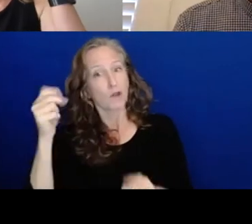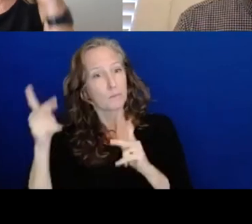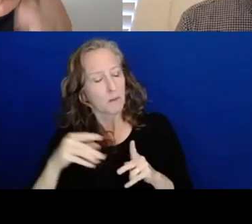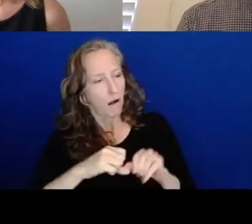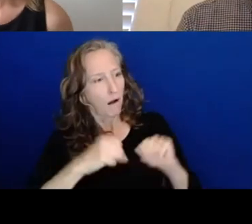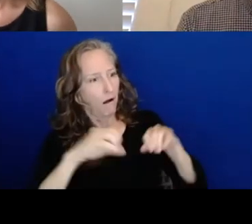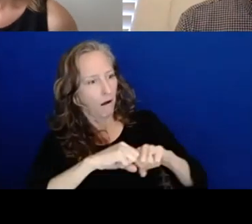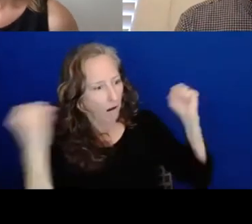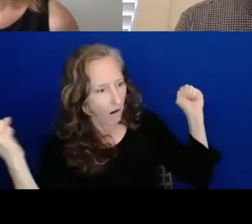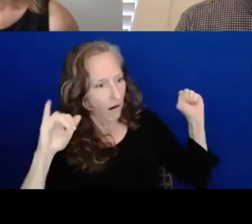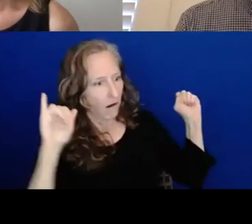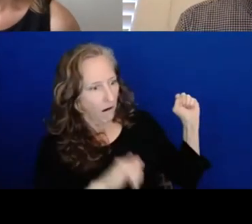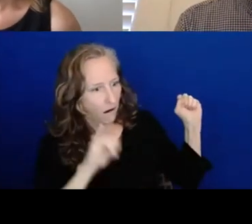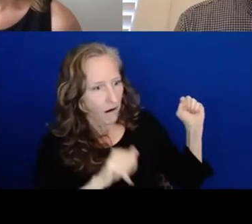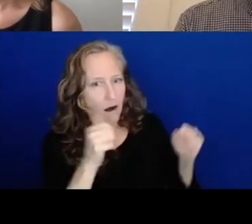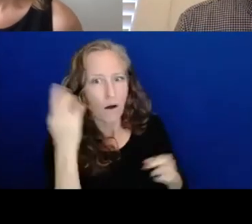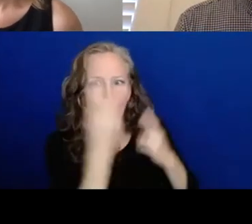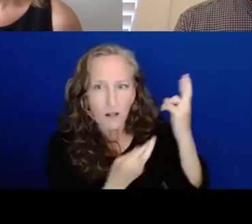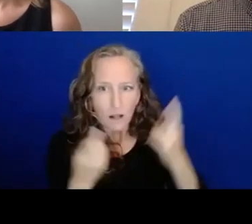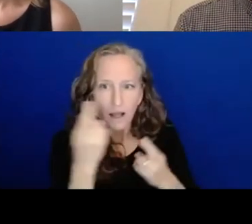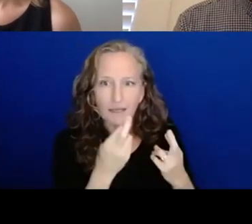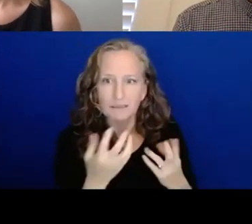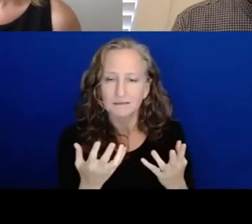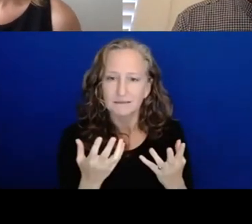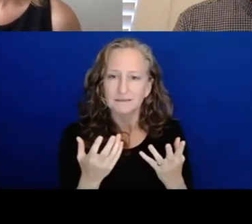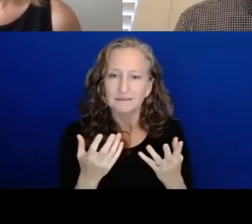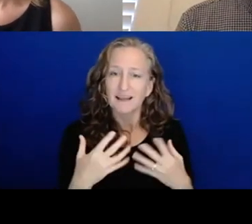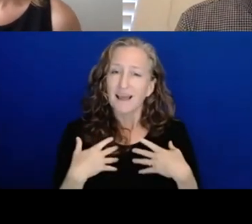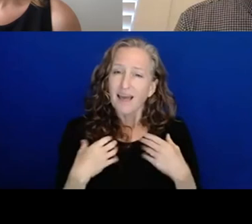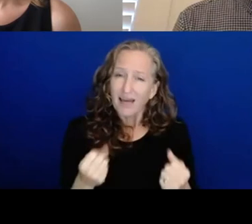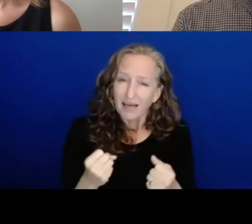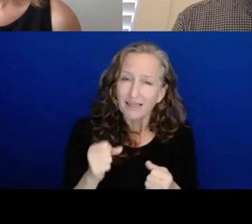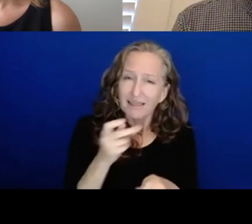only in health care. But also, in basic kind of skill gaps and looking at how the labor